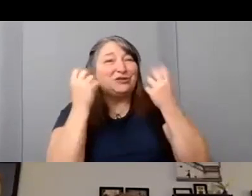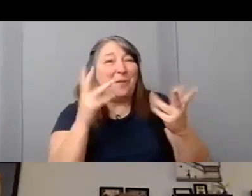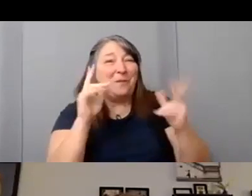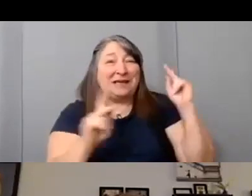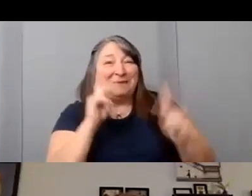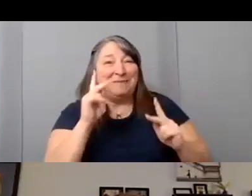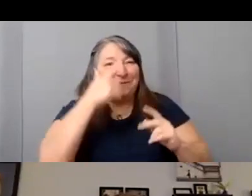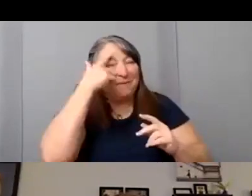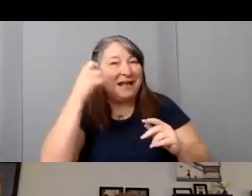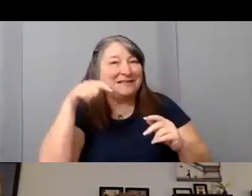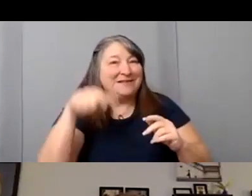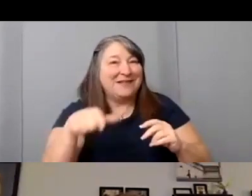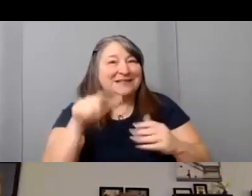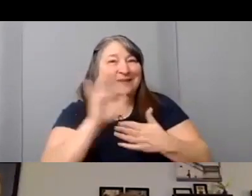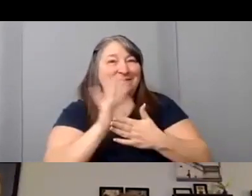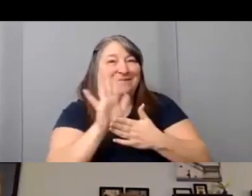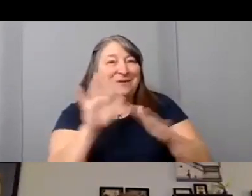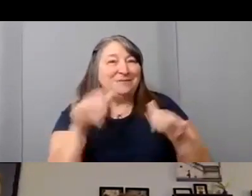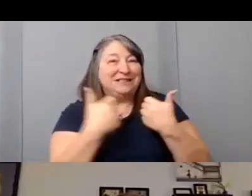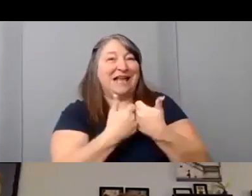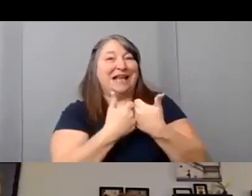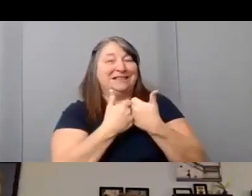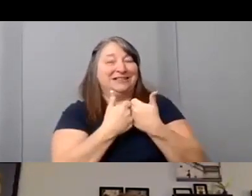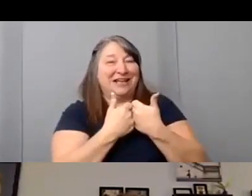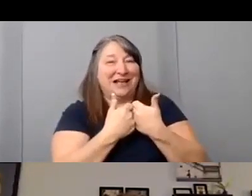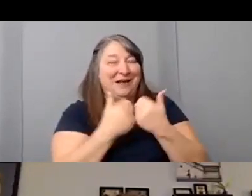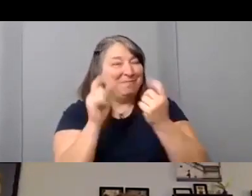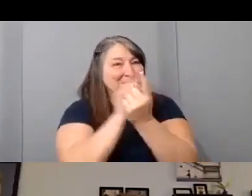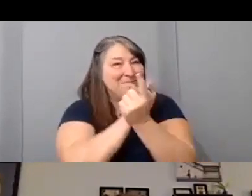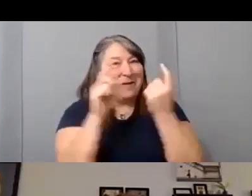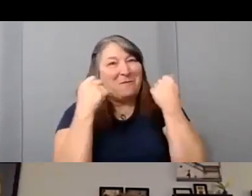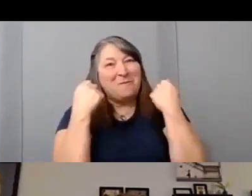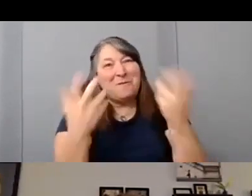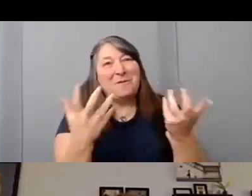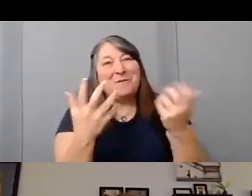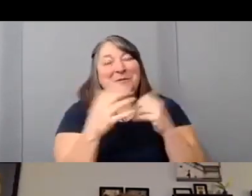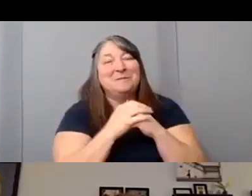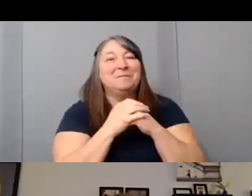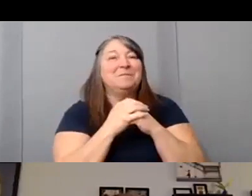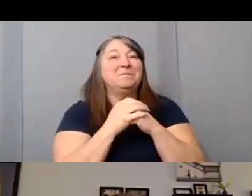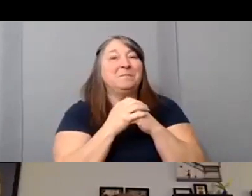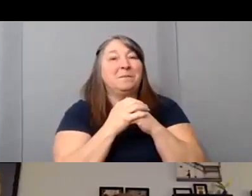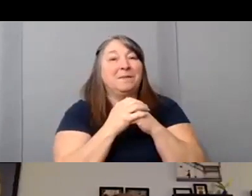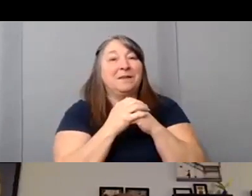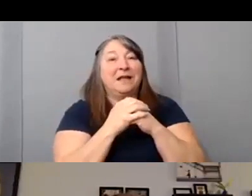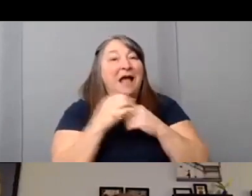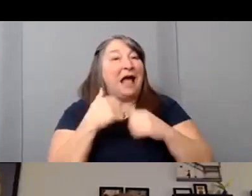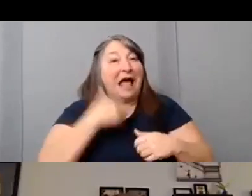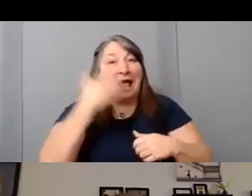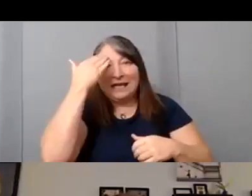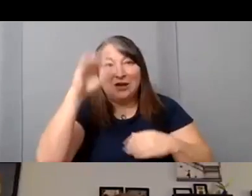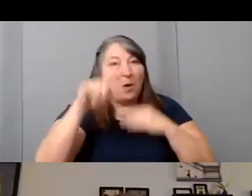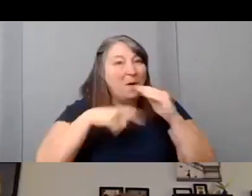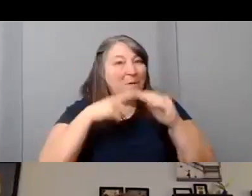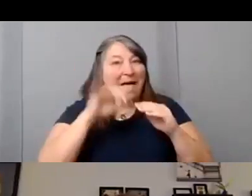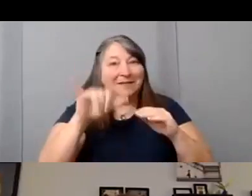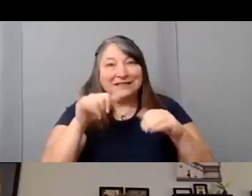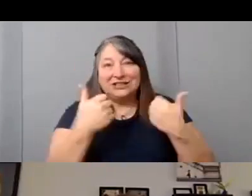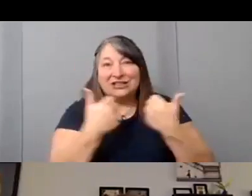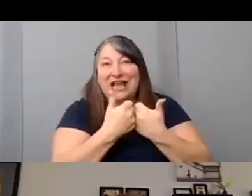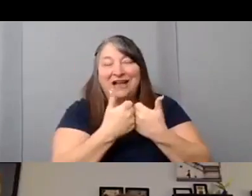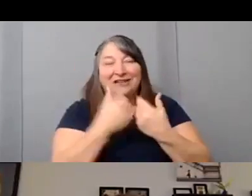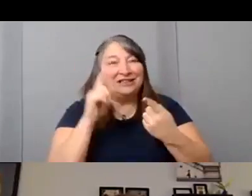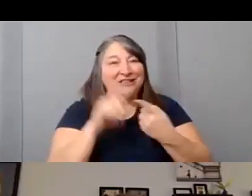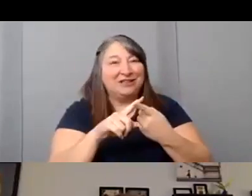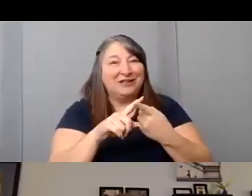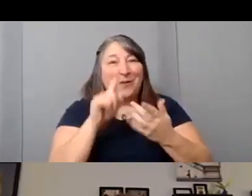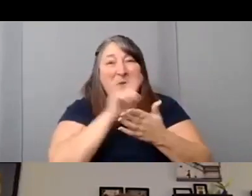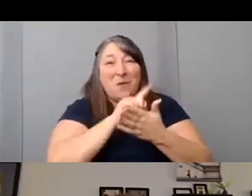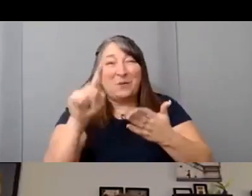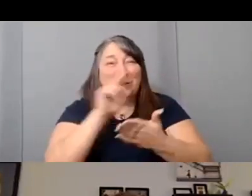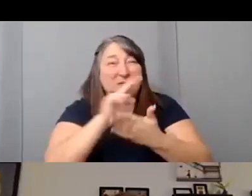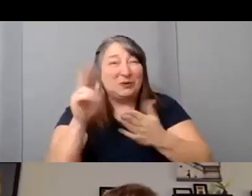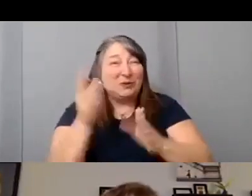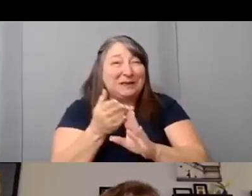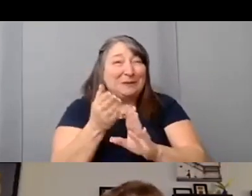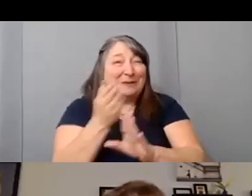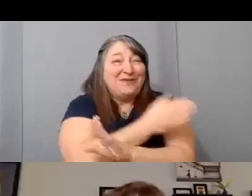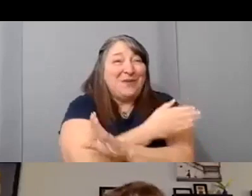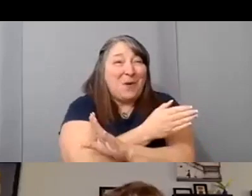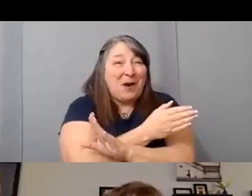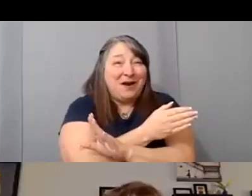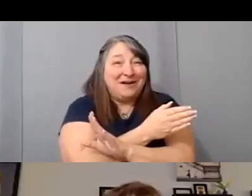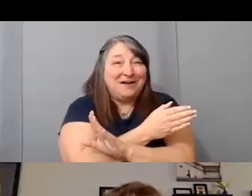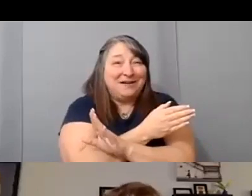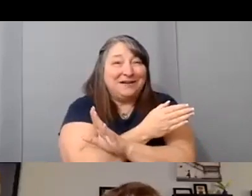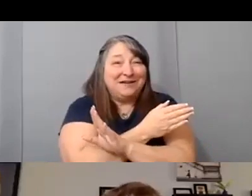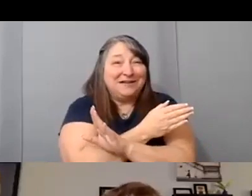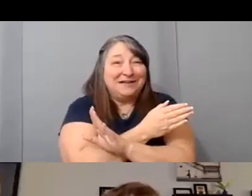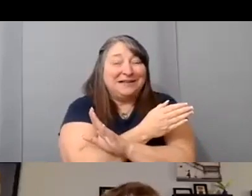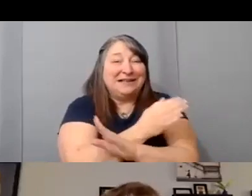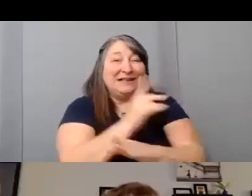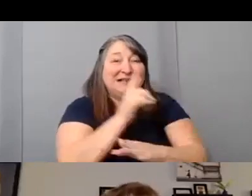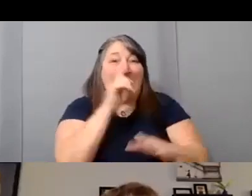And I mean I didn't really know about this challenge till a week or two before um the actual event last summer.